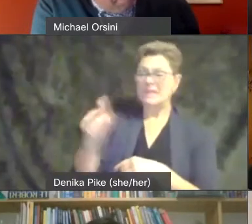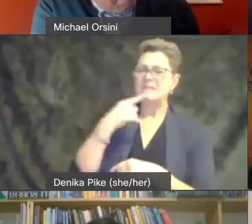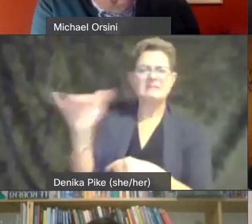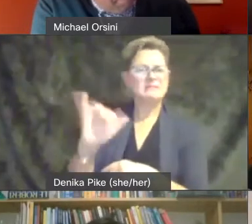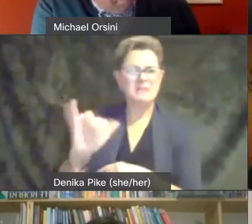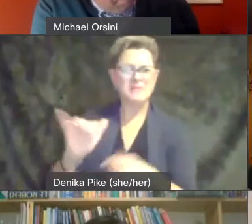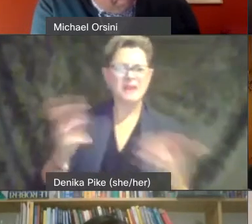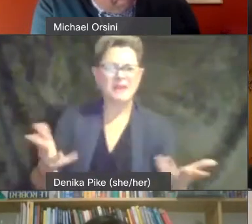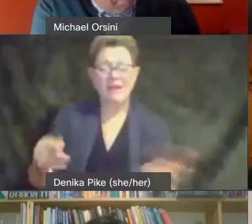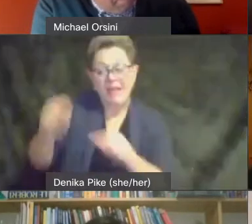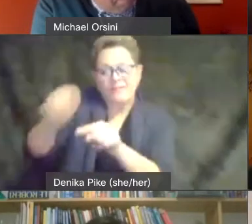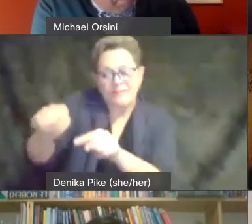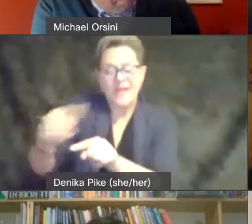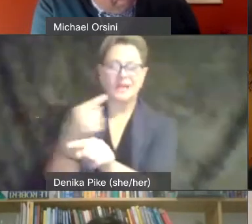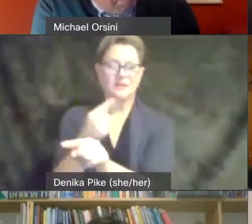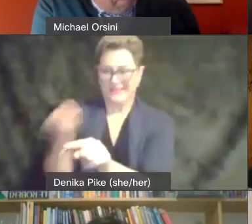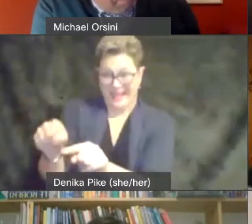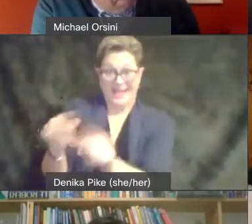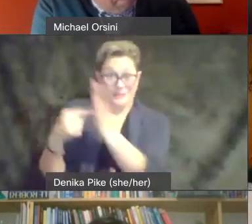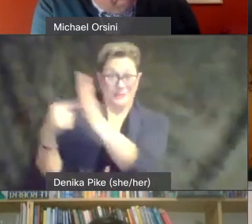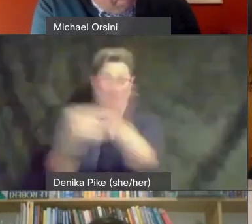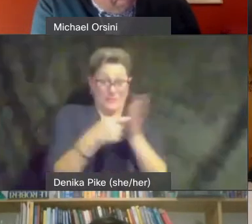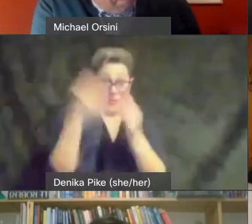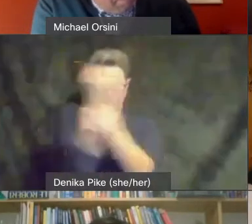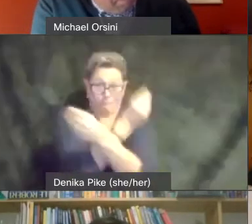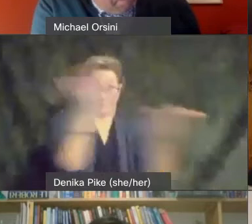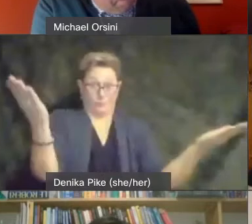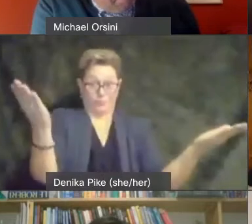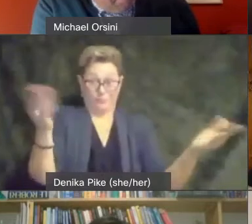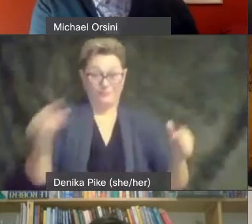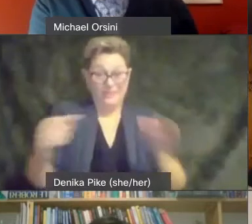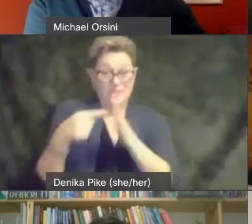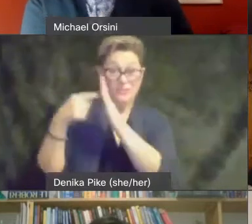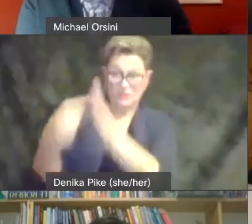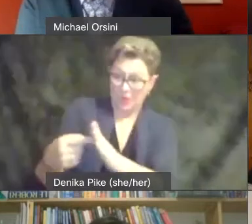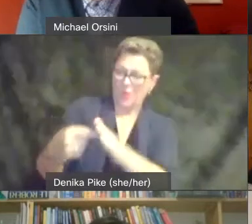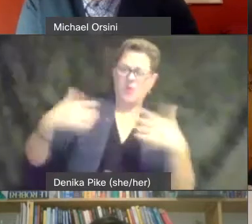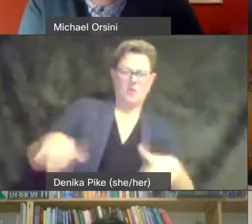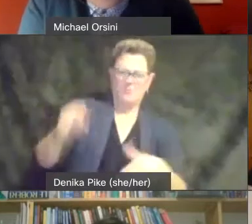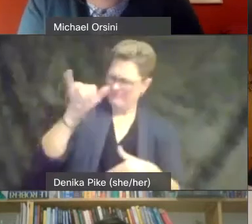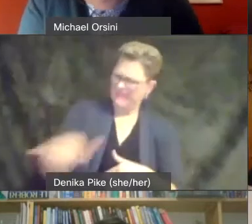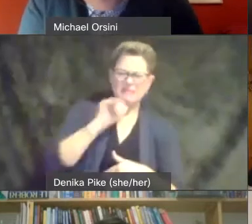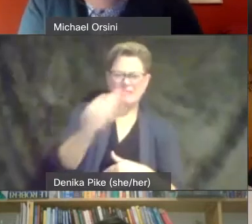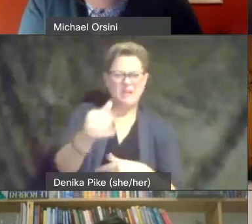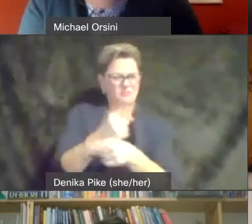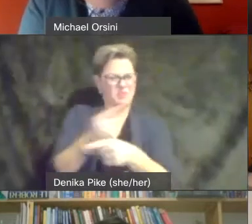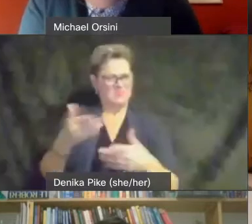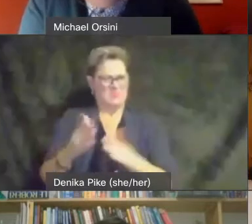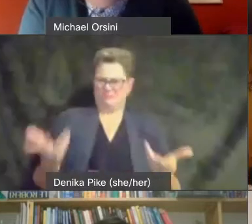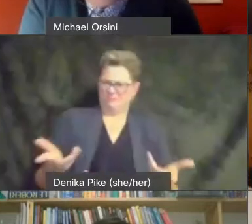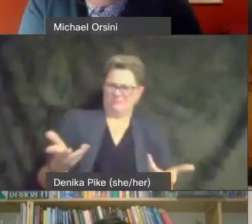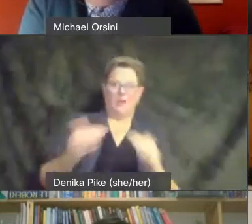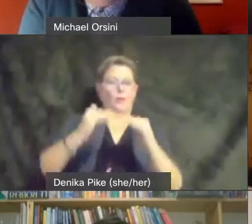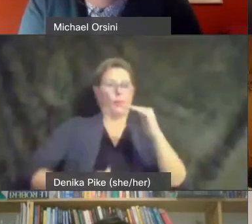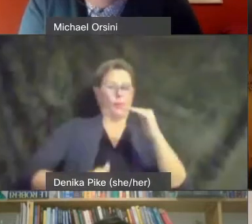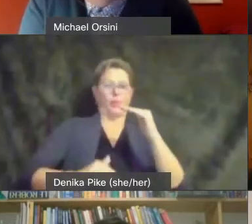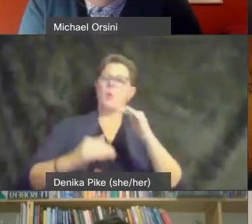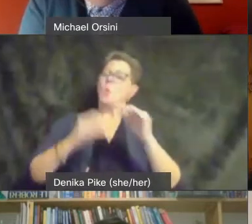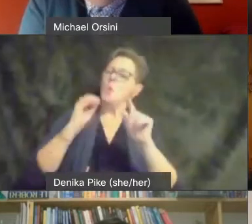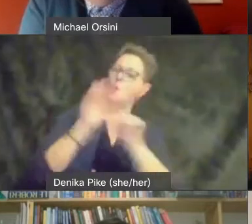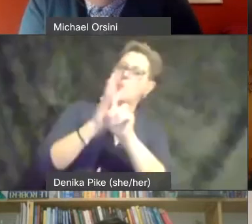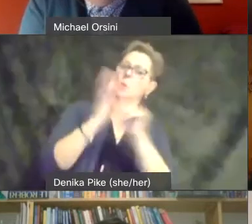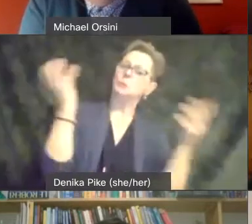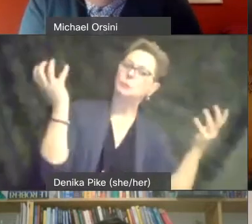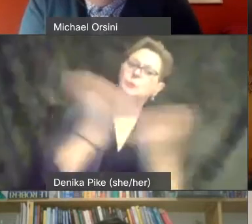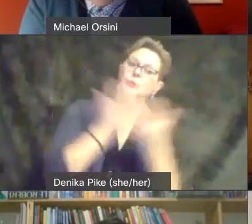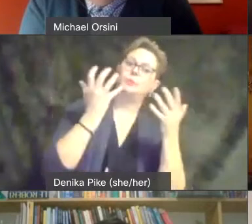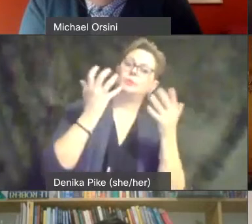They're pointing out at least, you know, the captains of capitalism saying, that's not the case, there's inequalities here that have been exposed. And and I think this is a wider question.